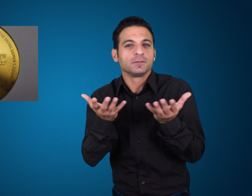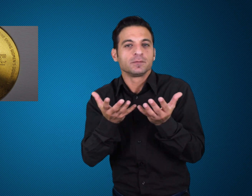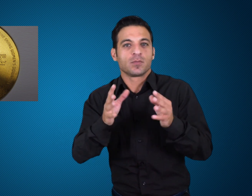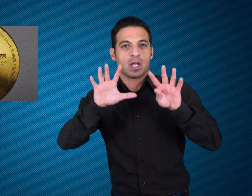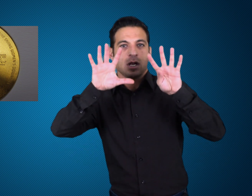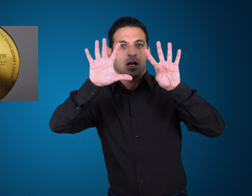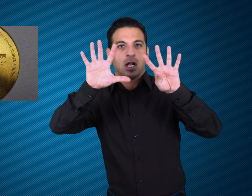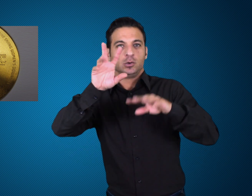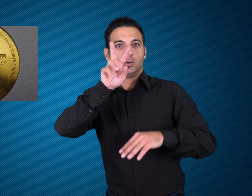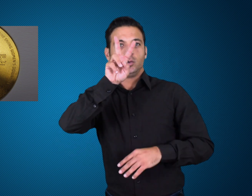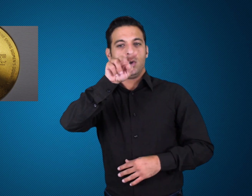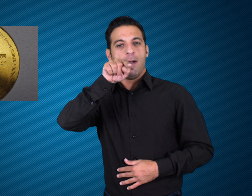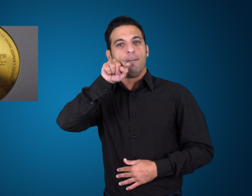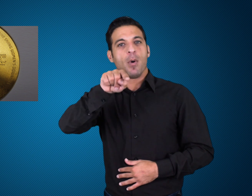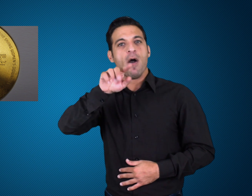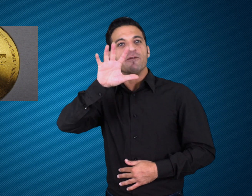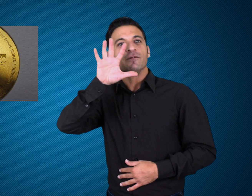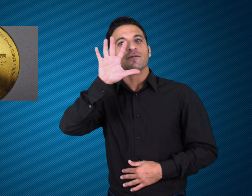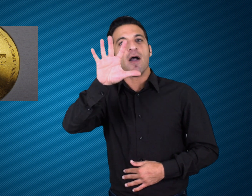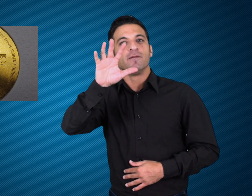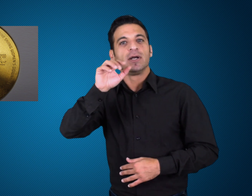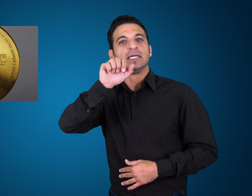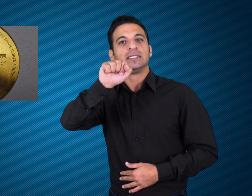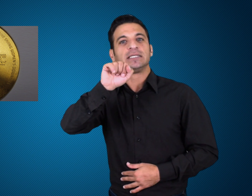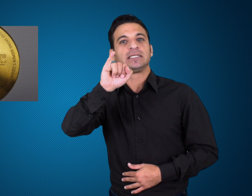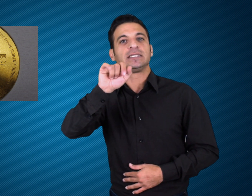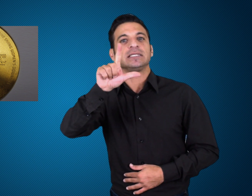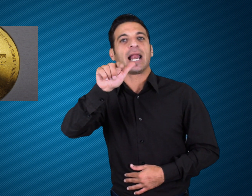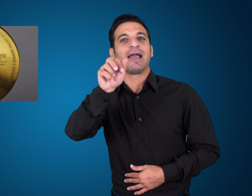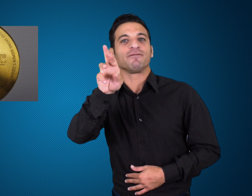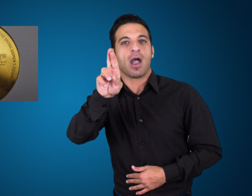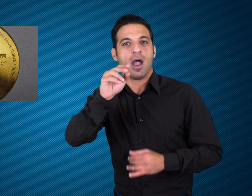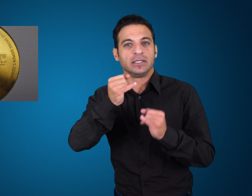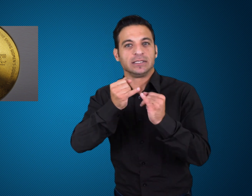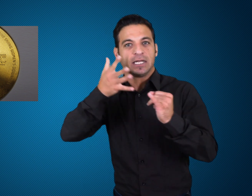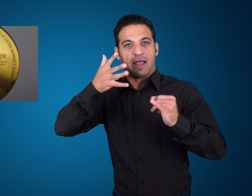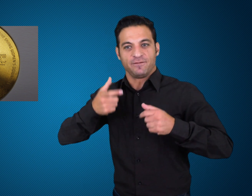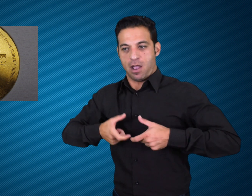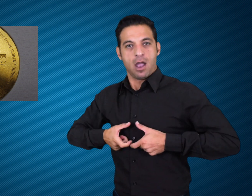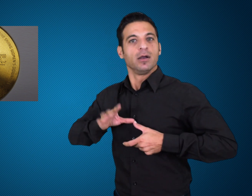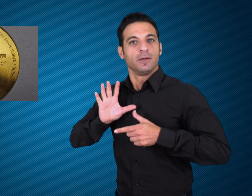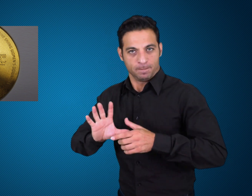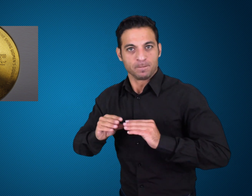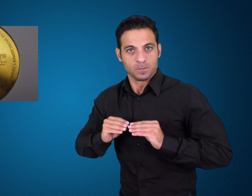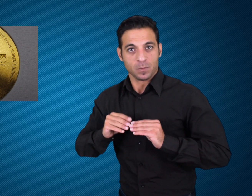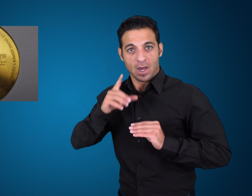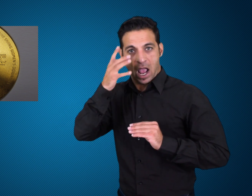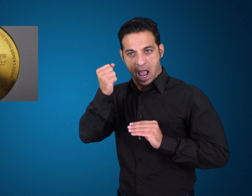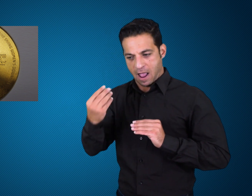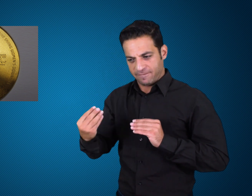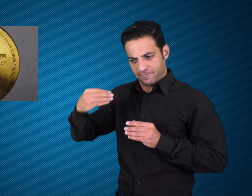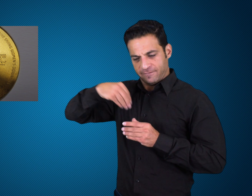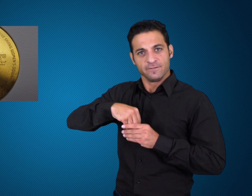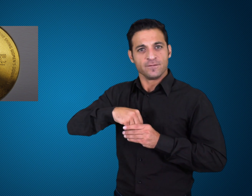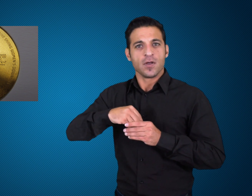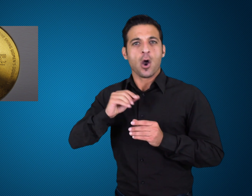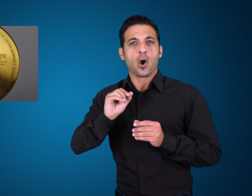to be made from at least 92.5% silver, and must contain at least 6 grams of